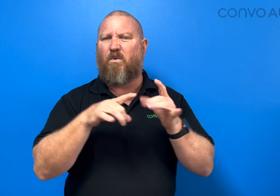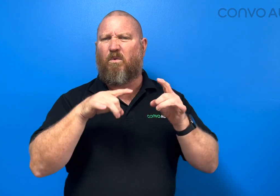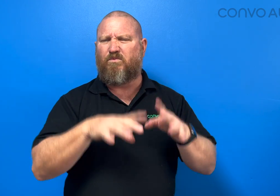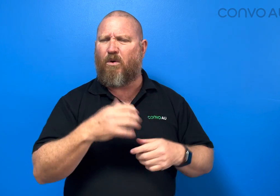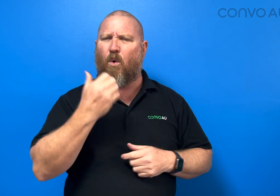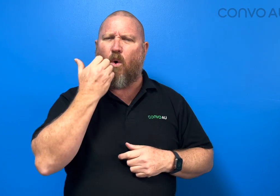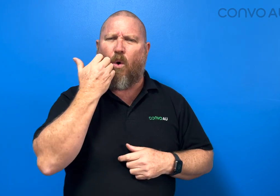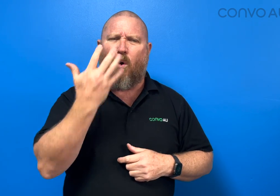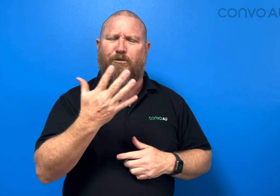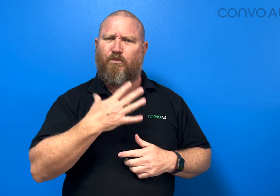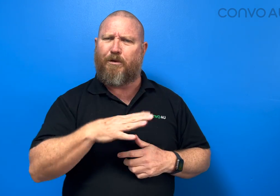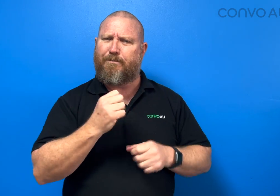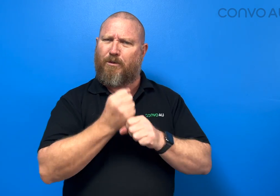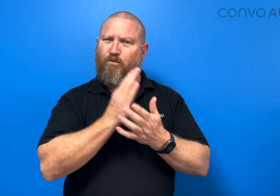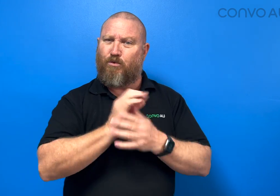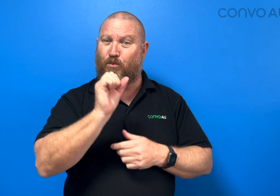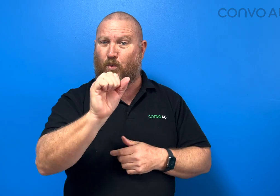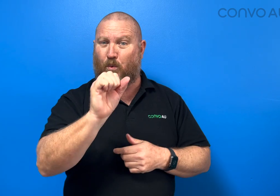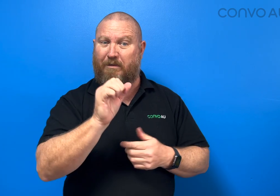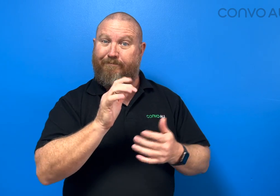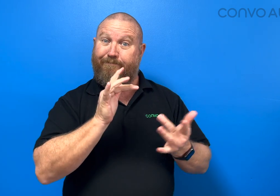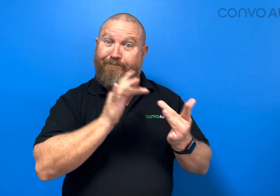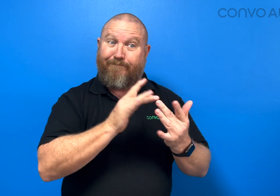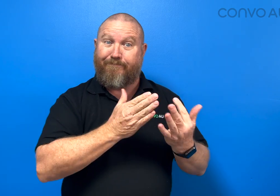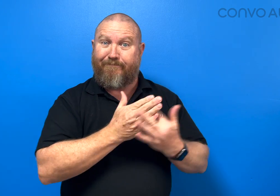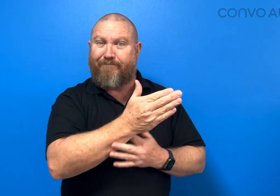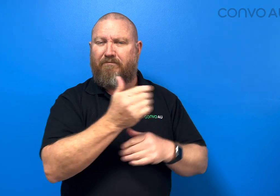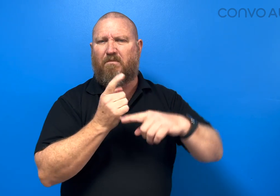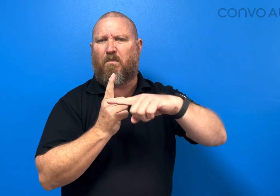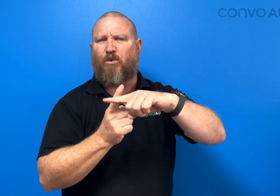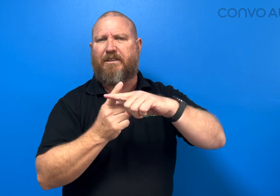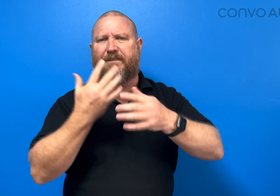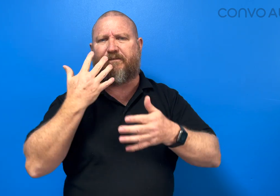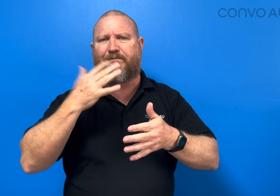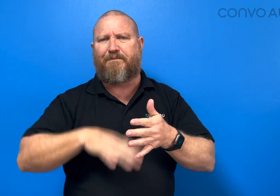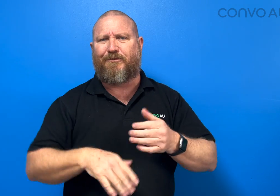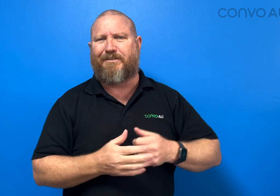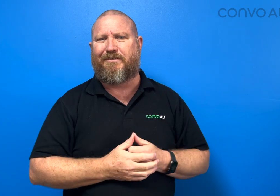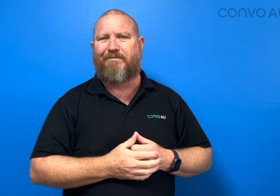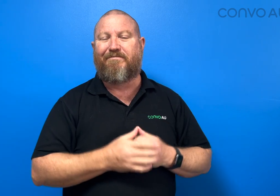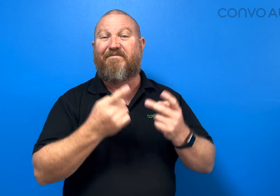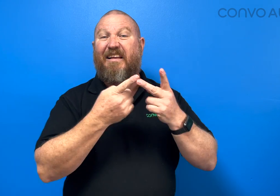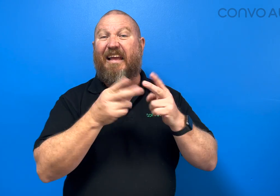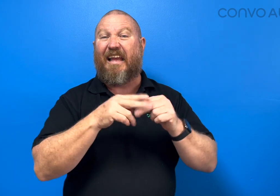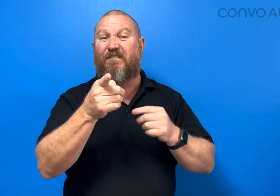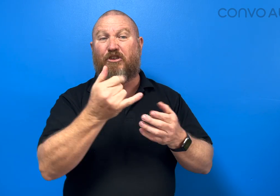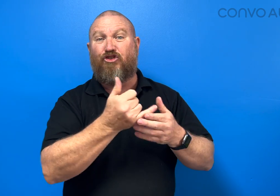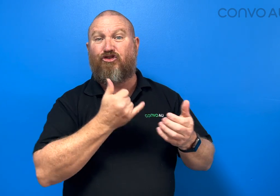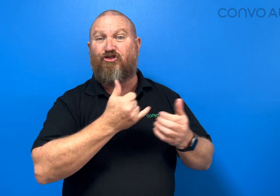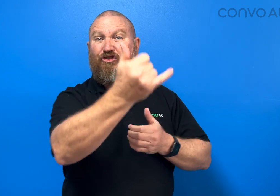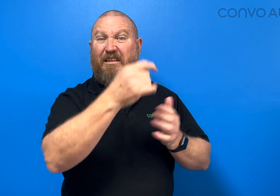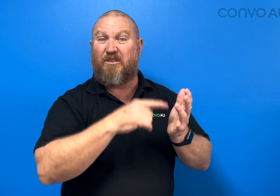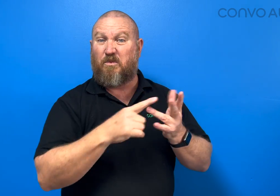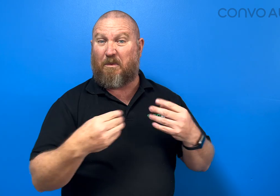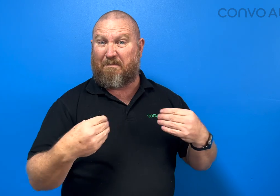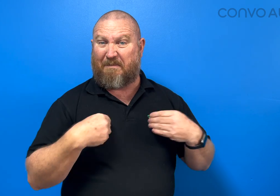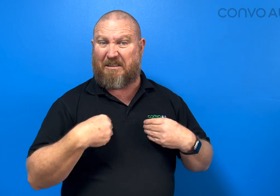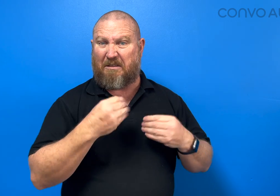Convo Australia is keen to improve your experience with our services. If you experience difficulties with interacting with the